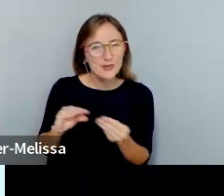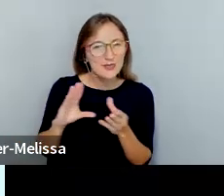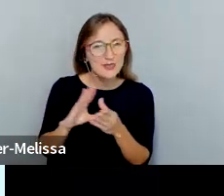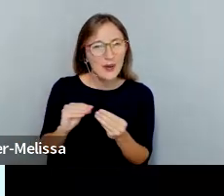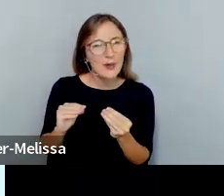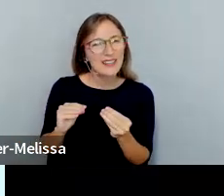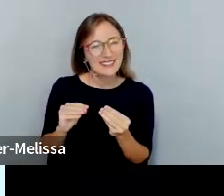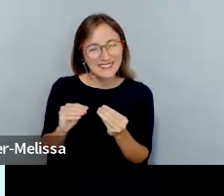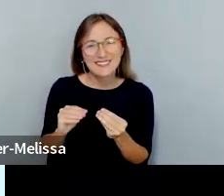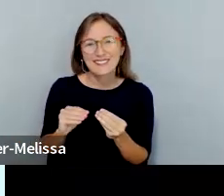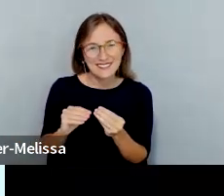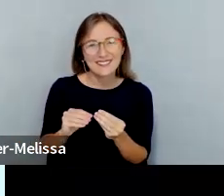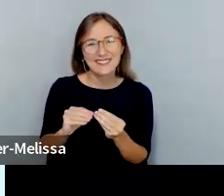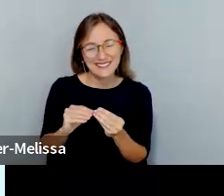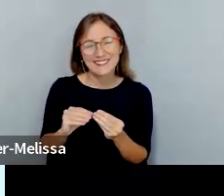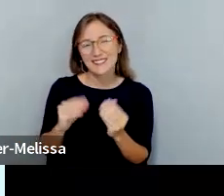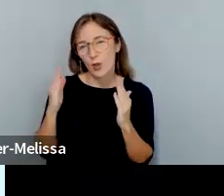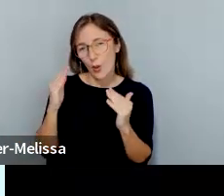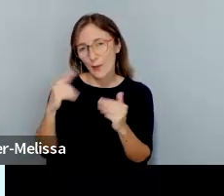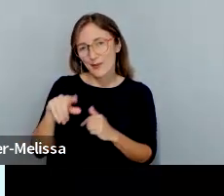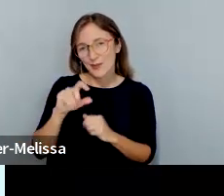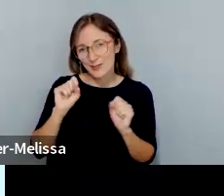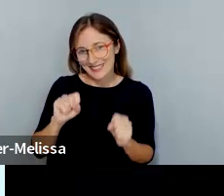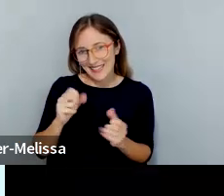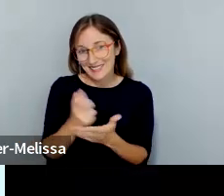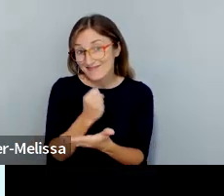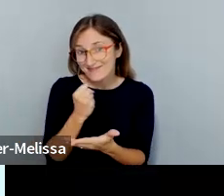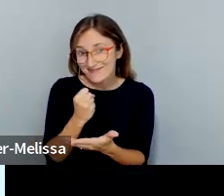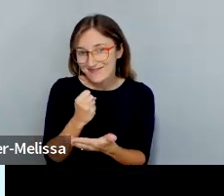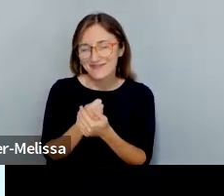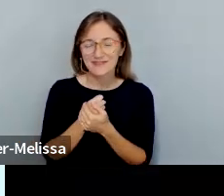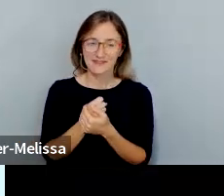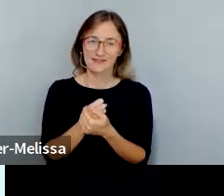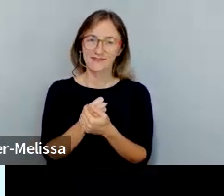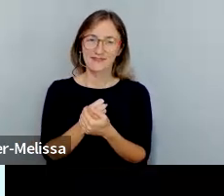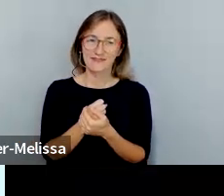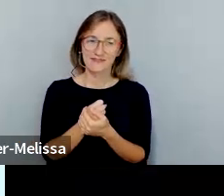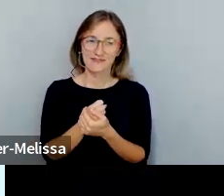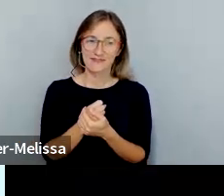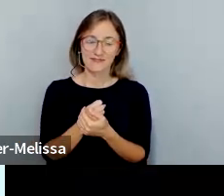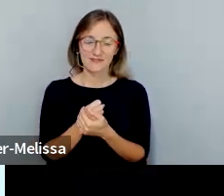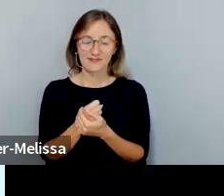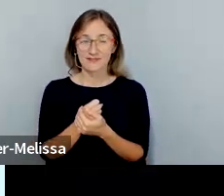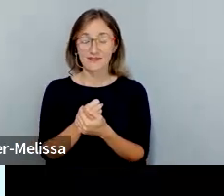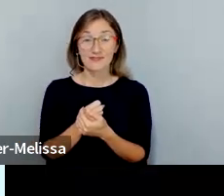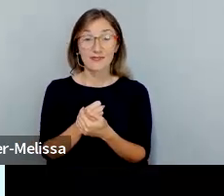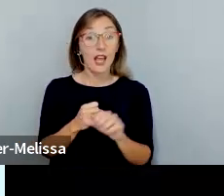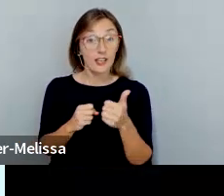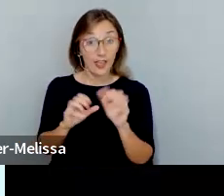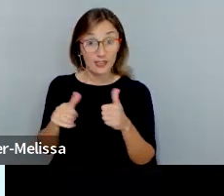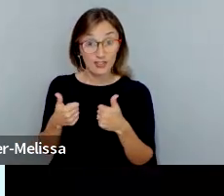little bit about culture and the really neat thing about our culture is the